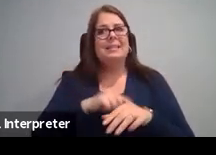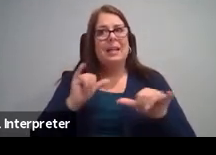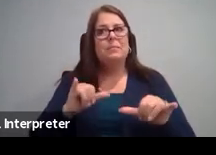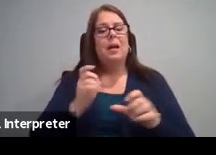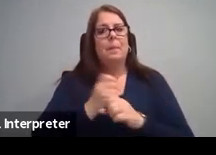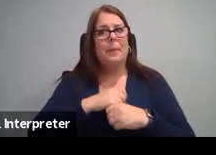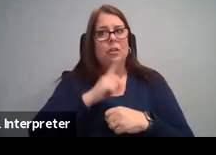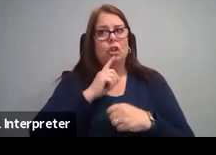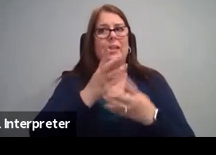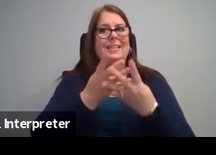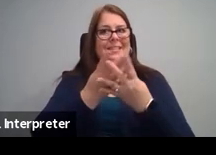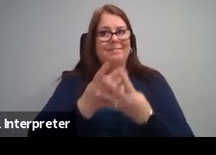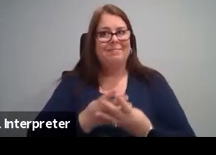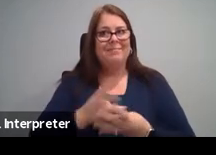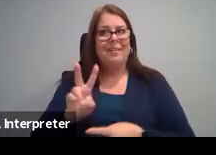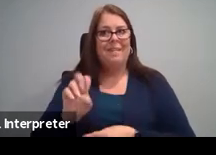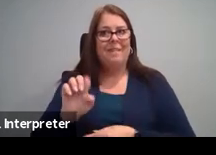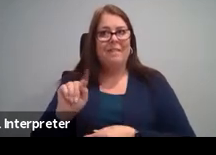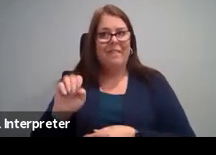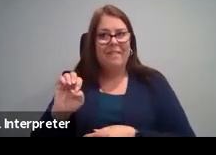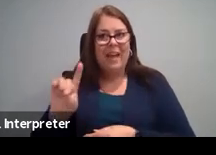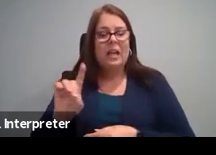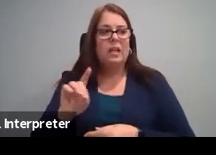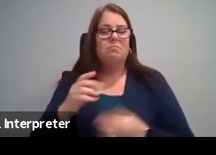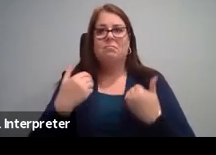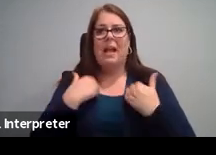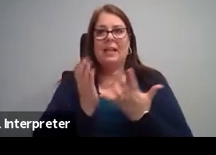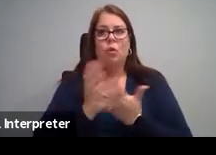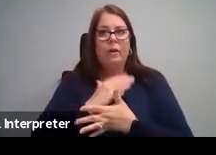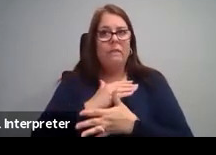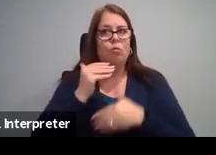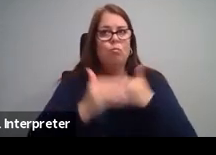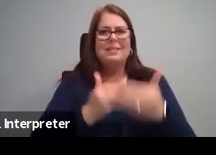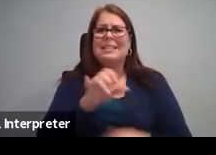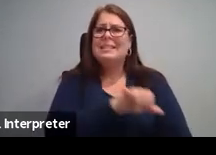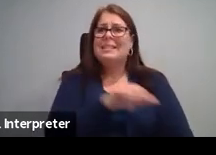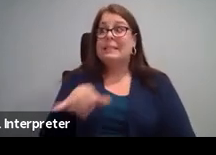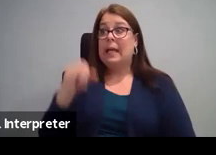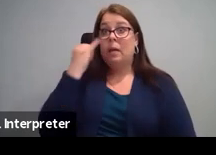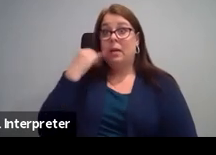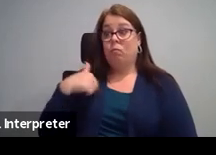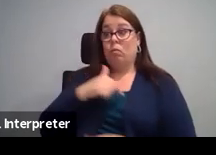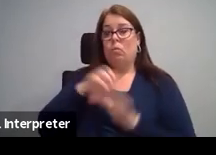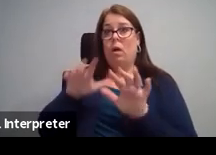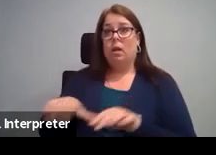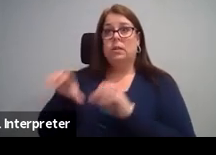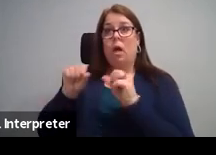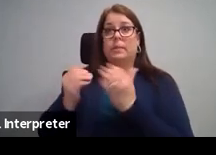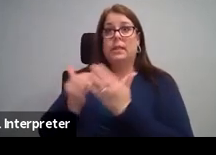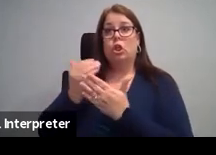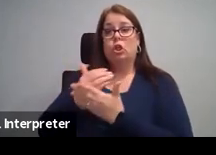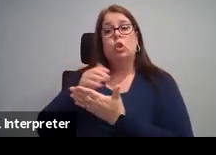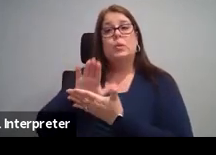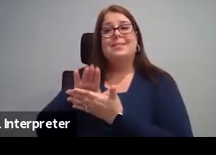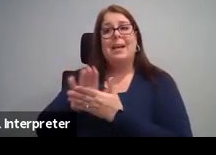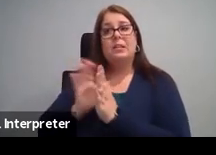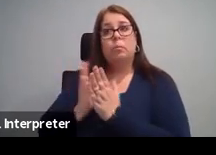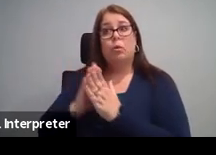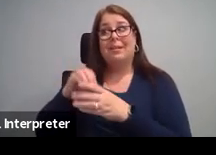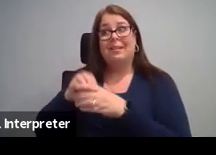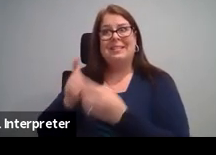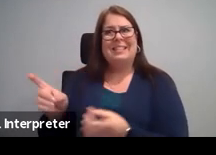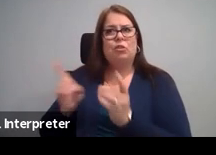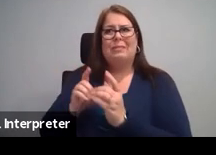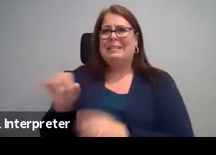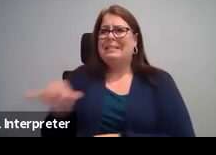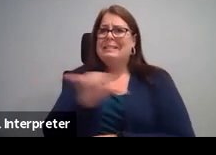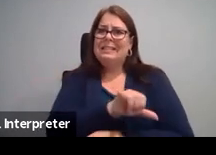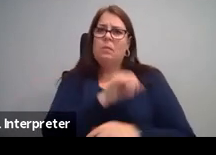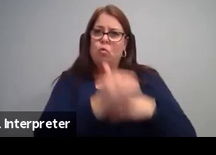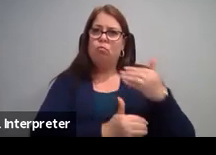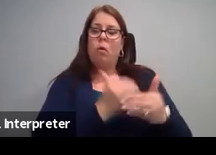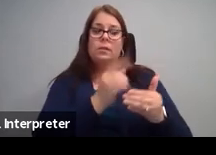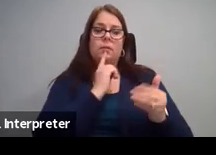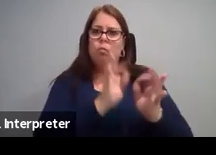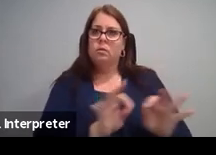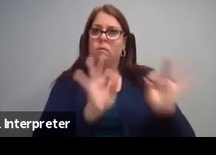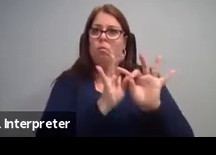Laurie Arnold: That there is a review process for it, just as a textbook that's being adopted in a district needs to go under pretty stringent review, we really felt I really felt like it was important to make sure that